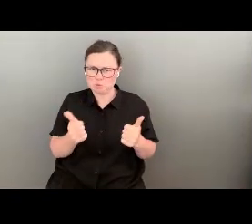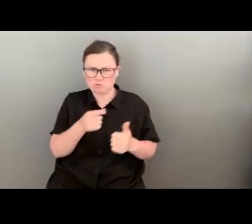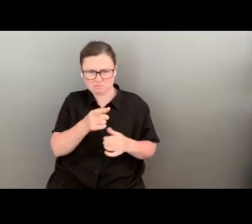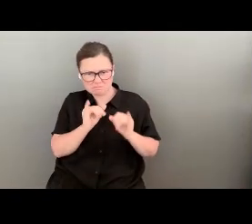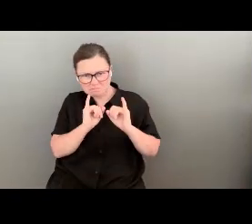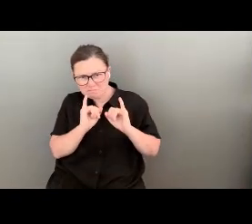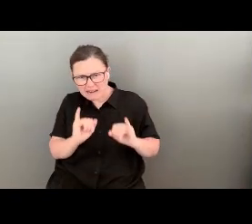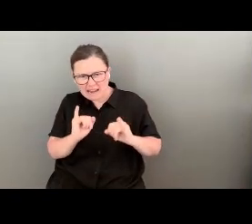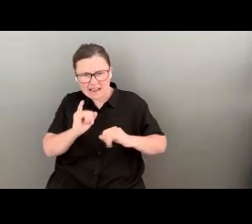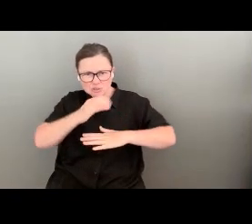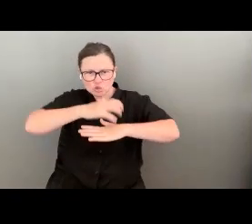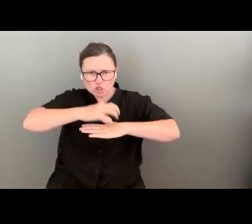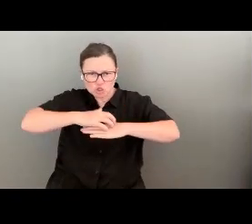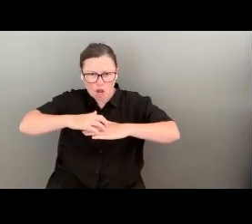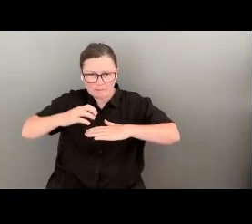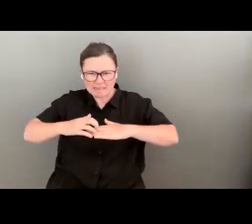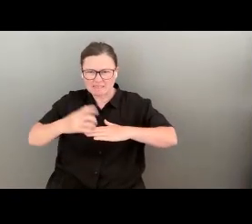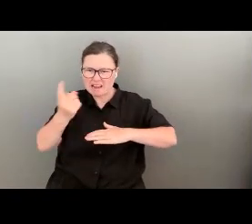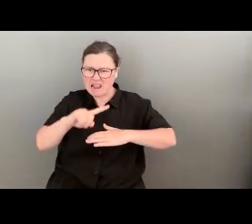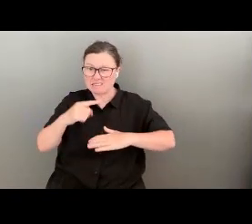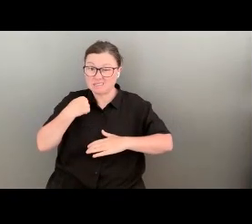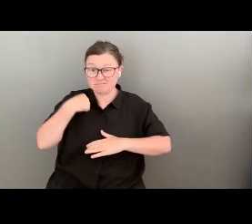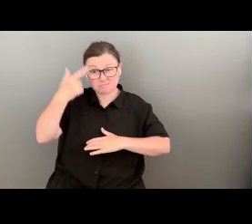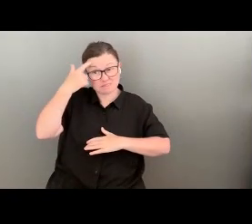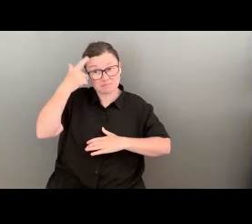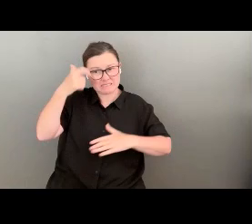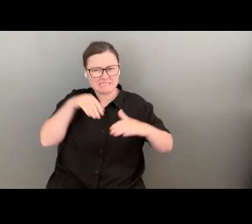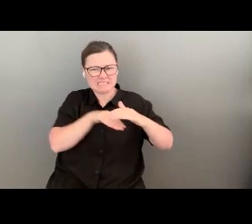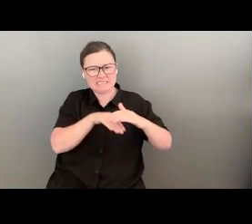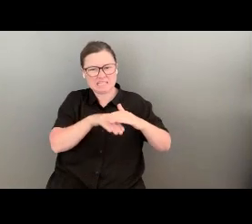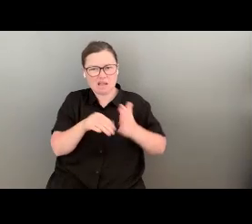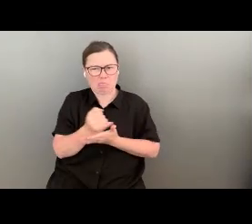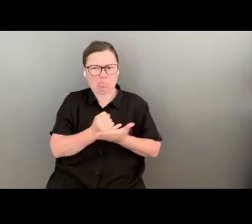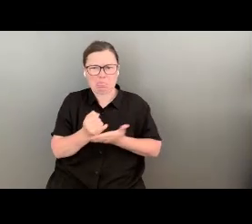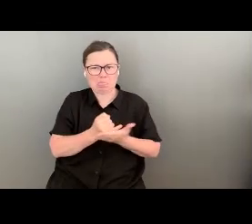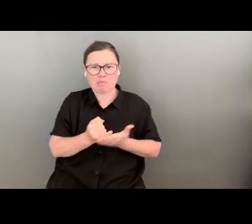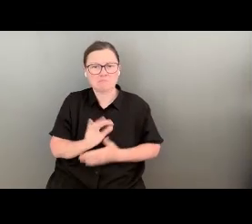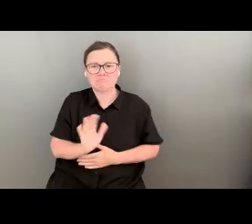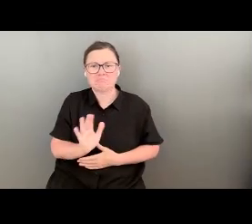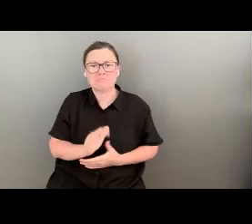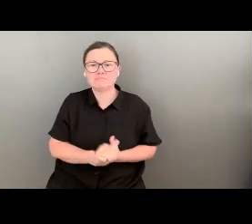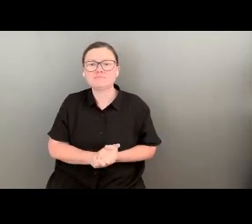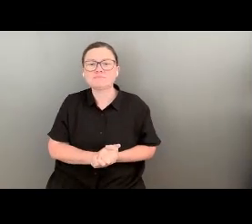Next slide please. So there are a few questionable practices.